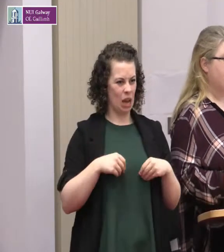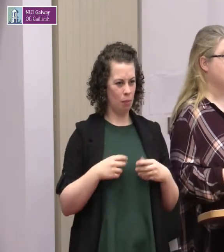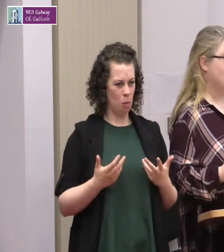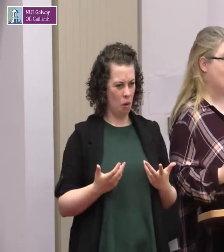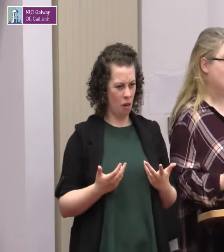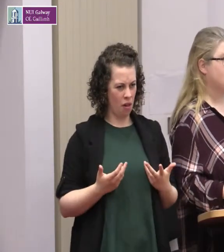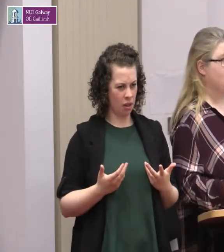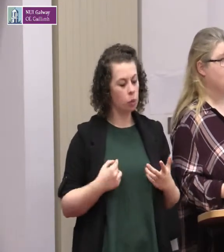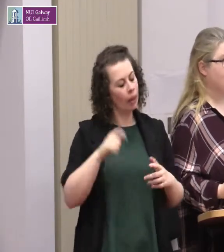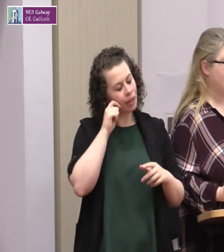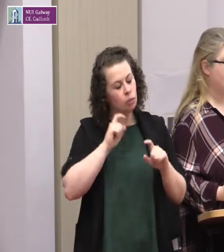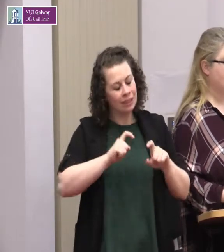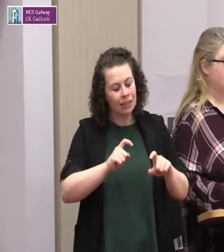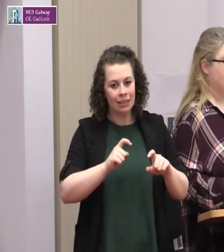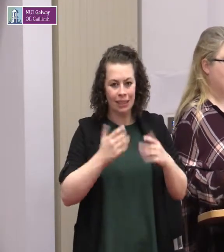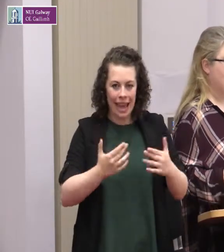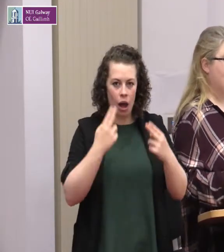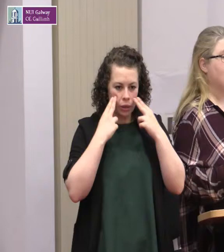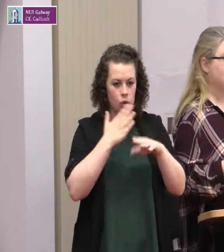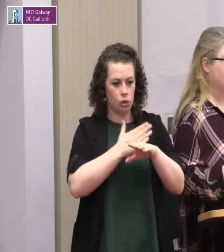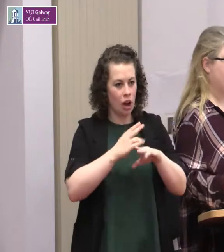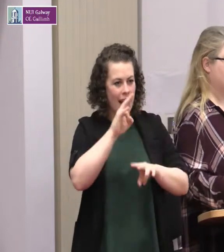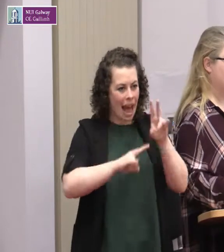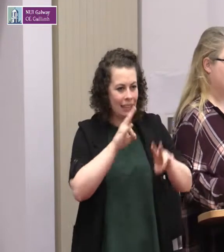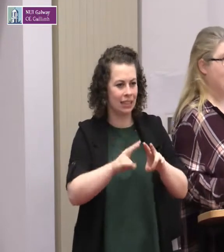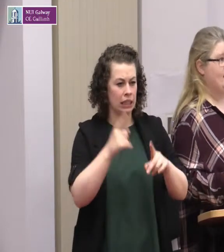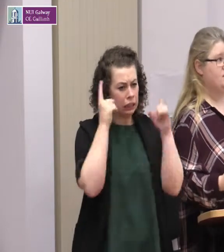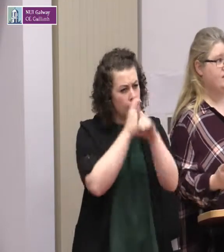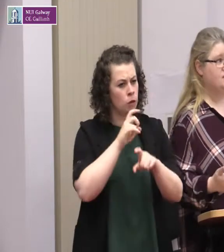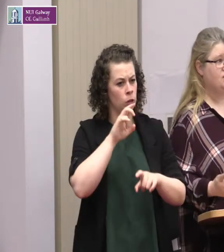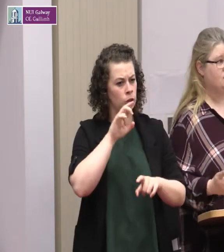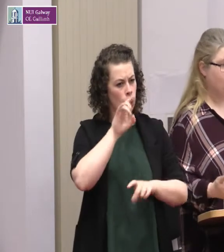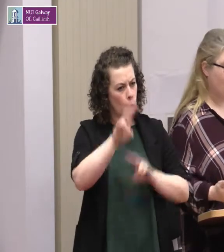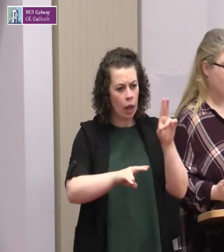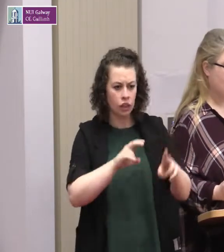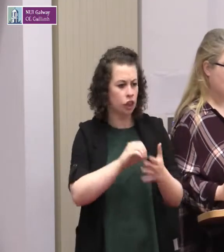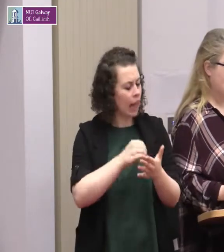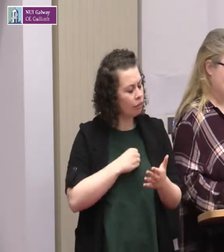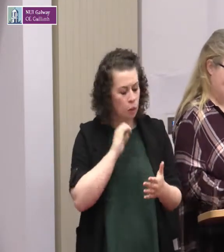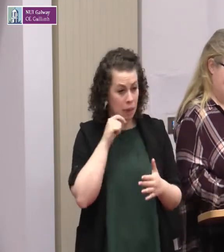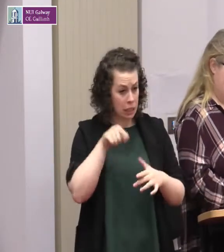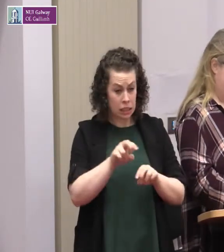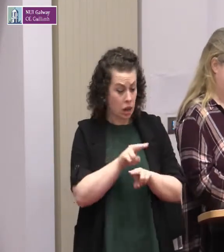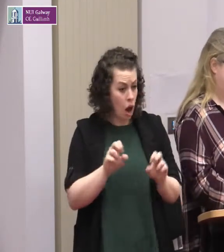We need to start asking those questions and start making it difficult for that to be the status quo.